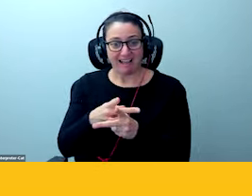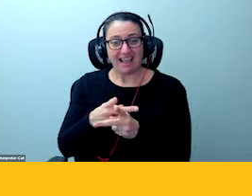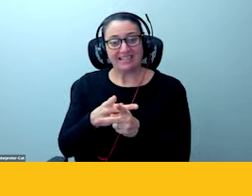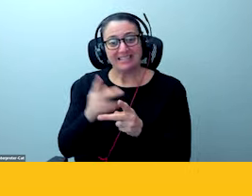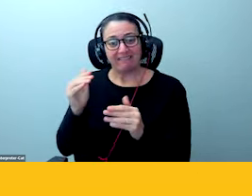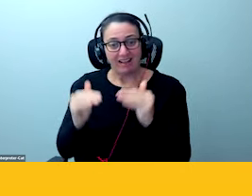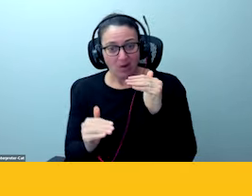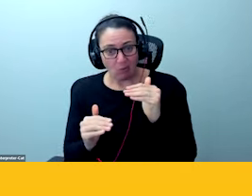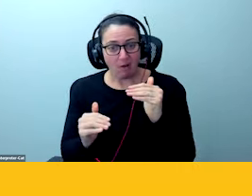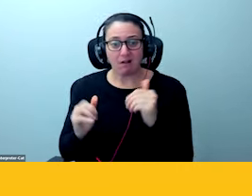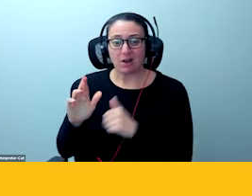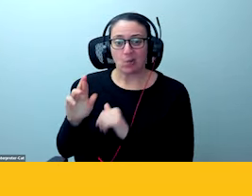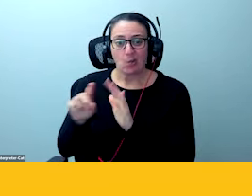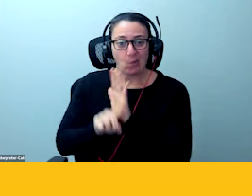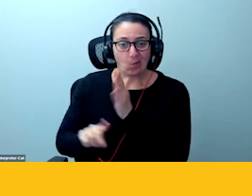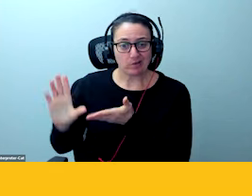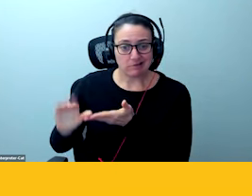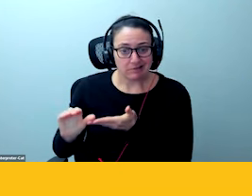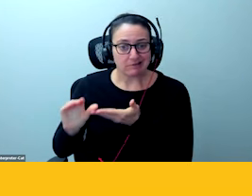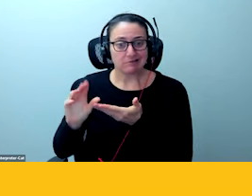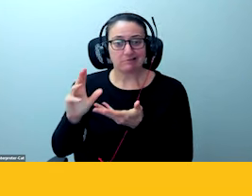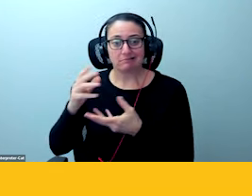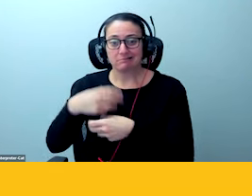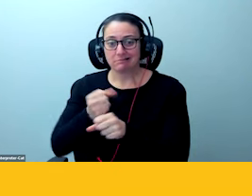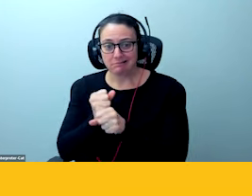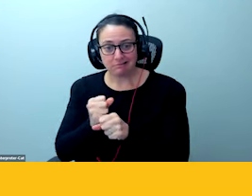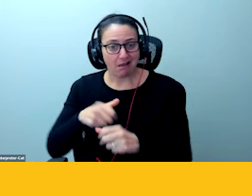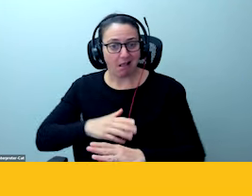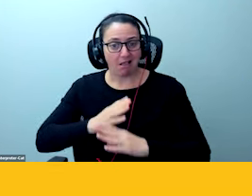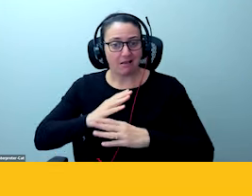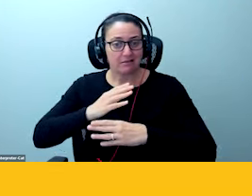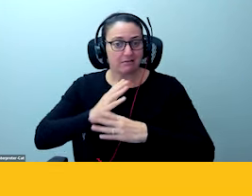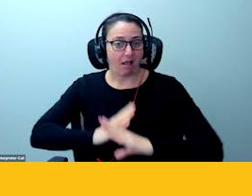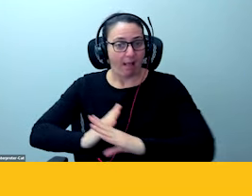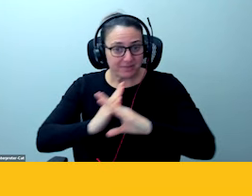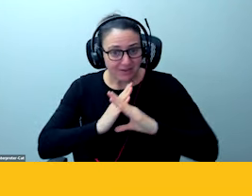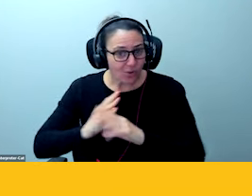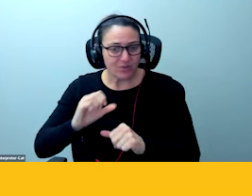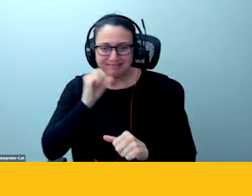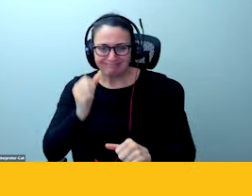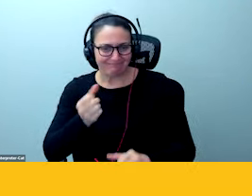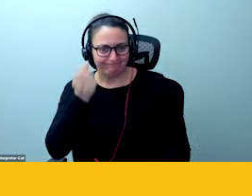or disadvantage sometime compound themselves and create obstacles that are often not understood